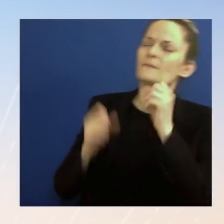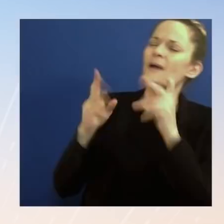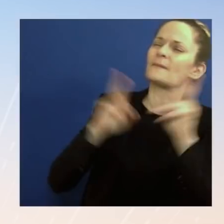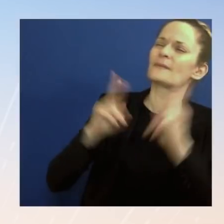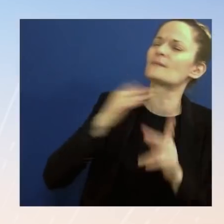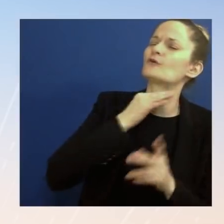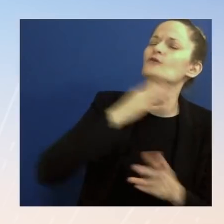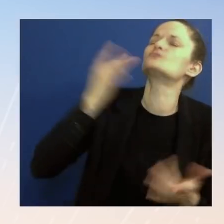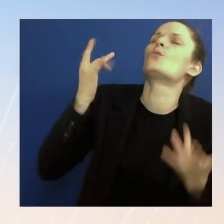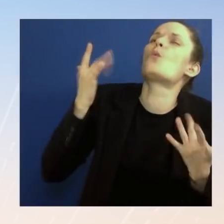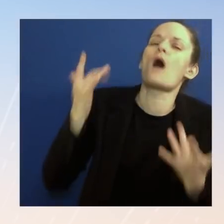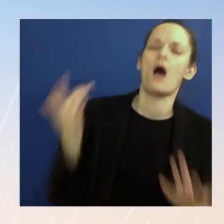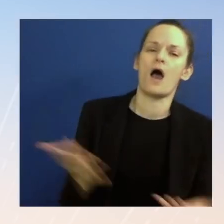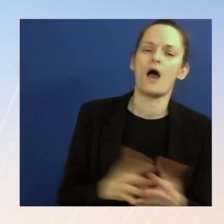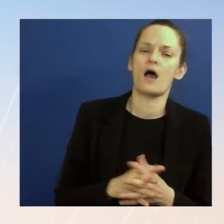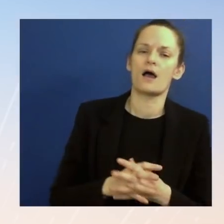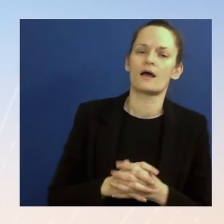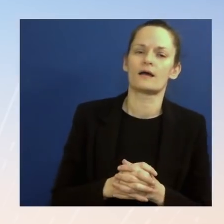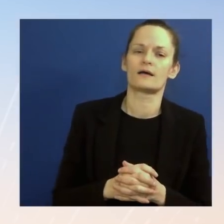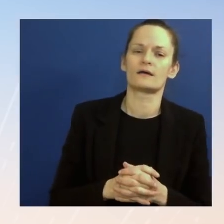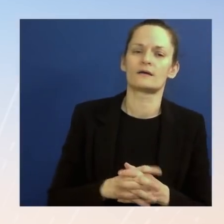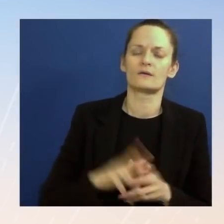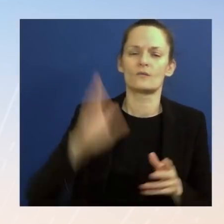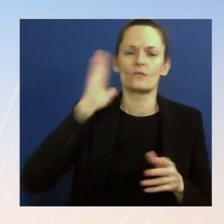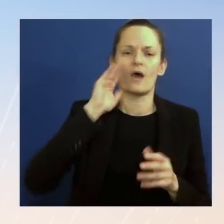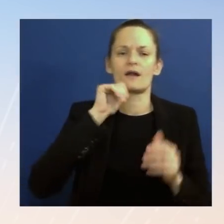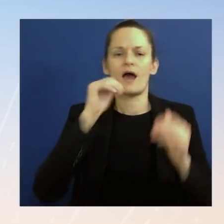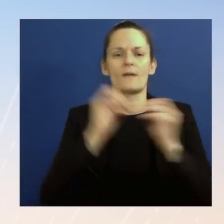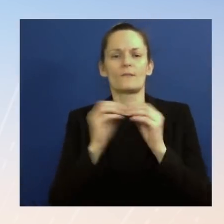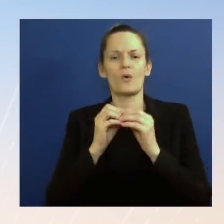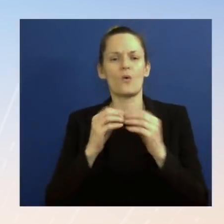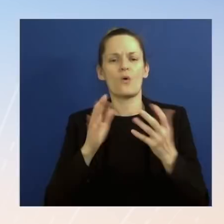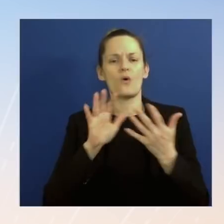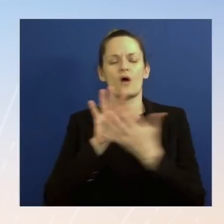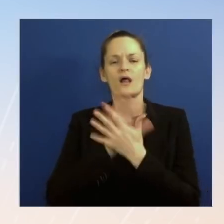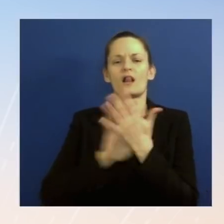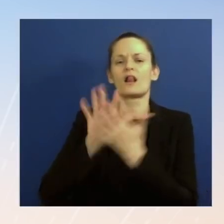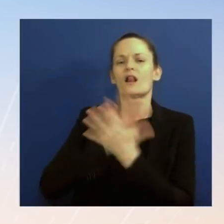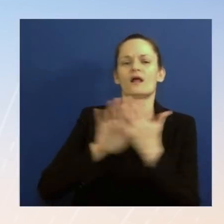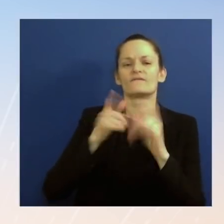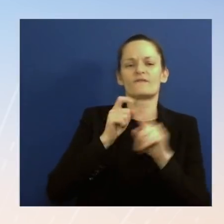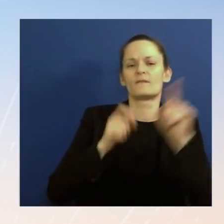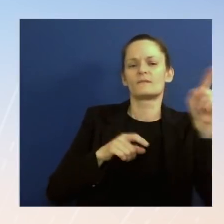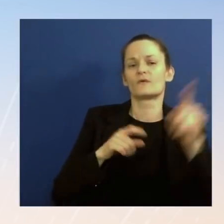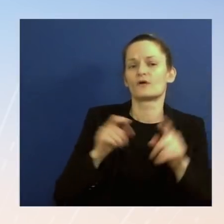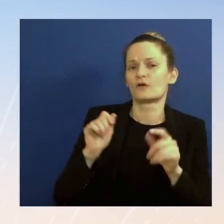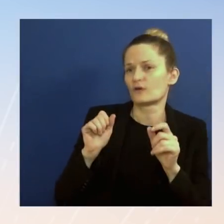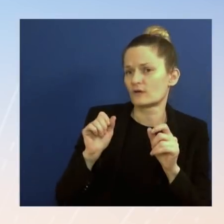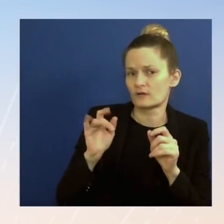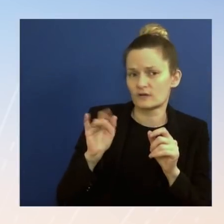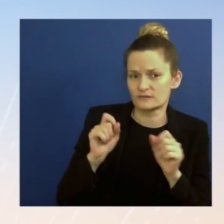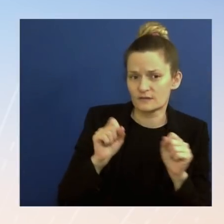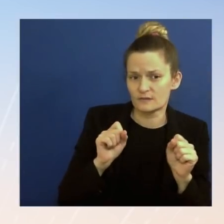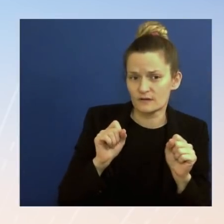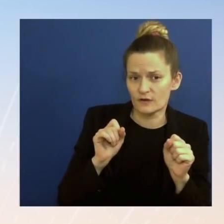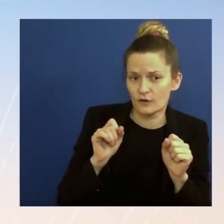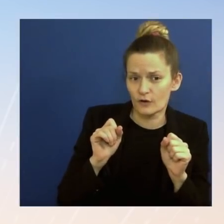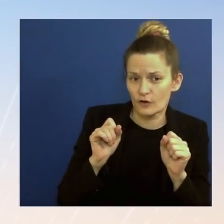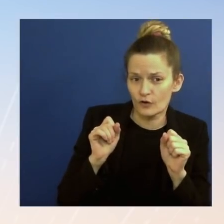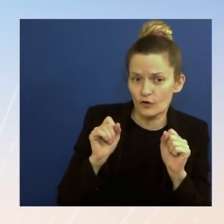about the consequences he might face. Ms. Psaki: Because the President is the President of the United States of America, and he felt it was important to be clear